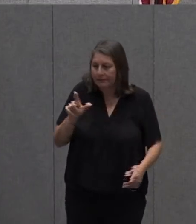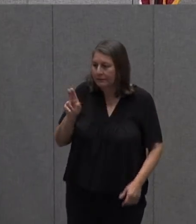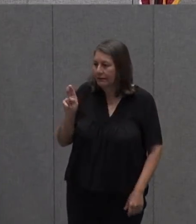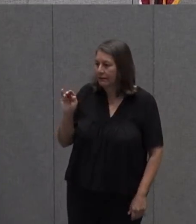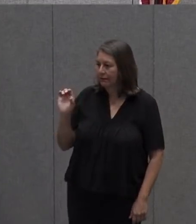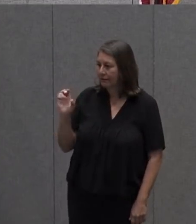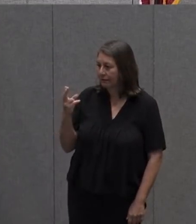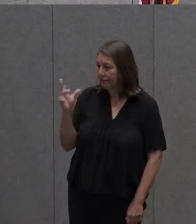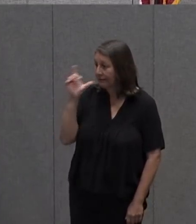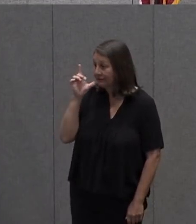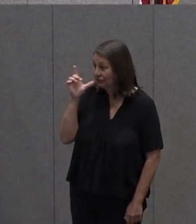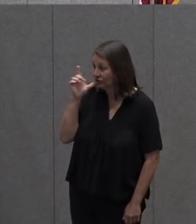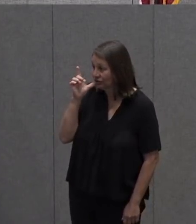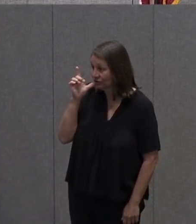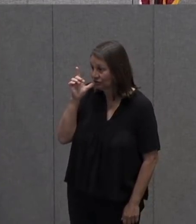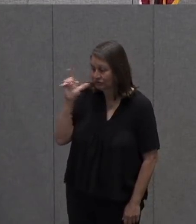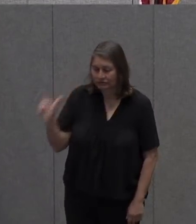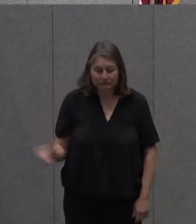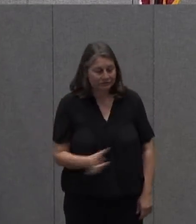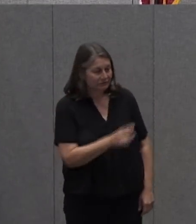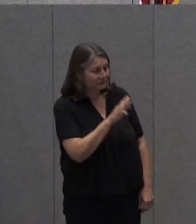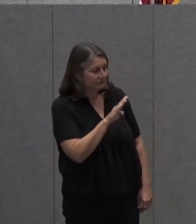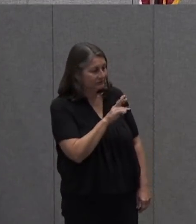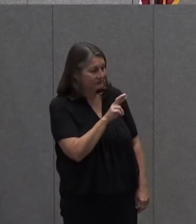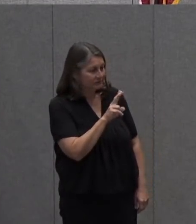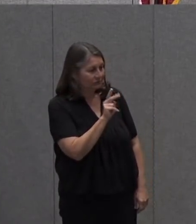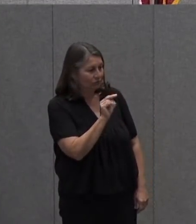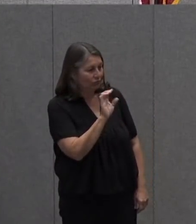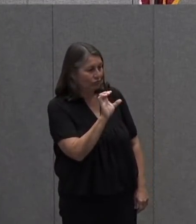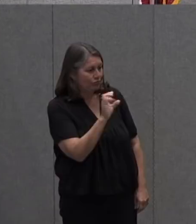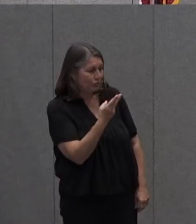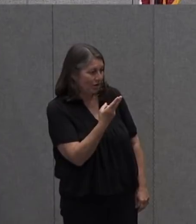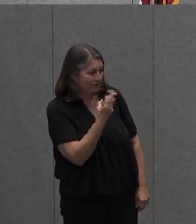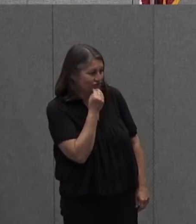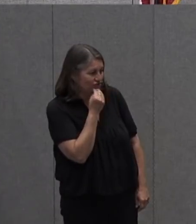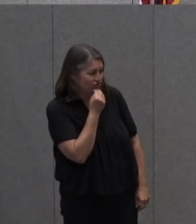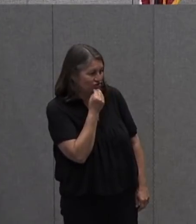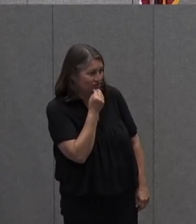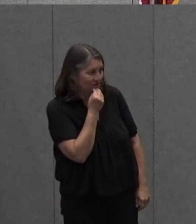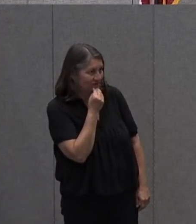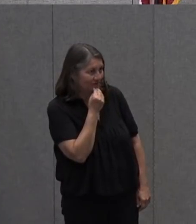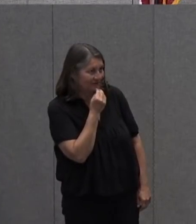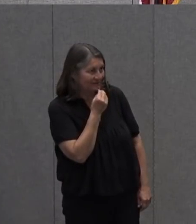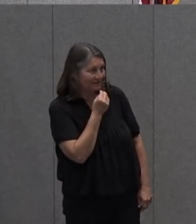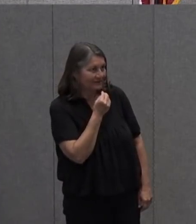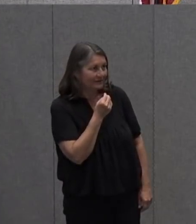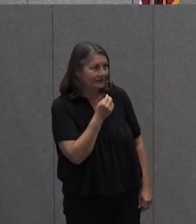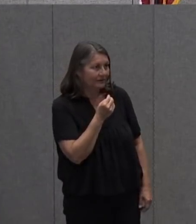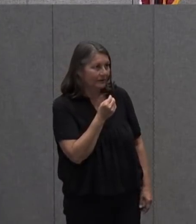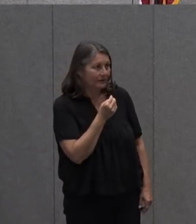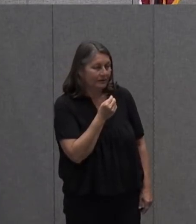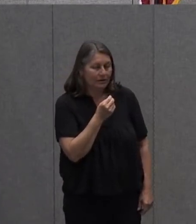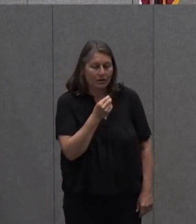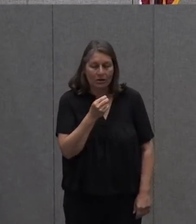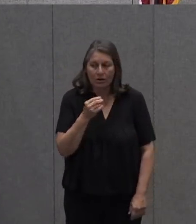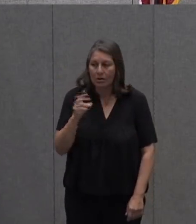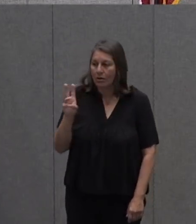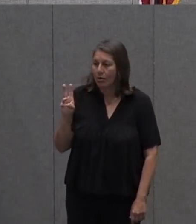Then I can just go off of that one and say brunch. I don't know about that one. Okay, all right, we'll allow it. Watch.